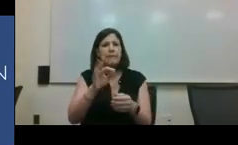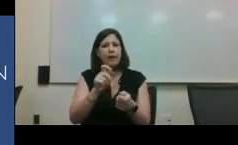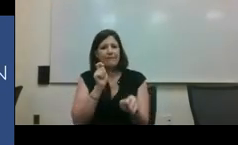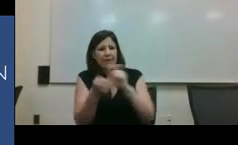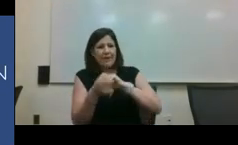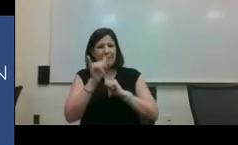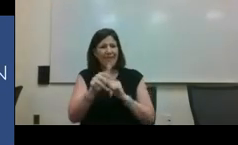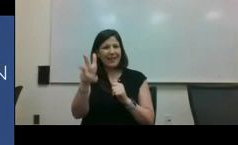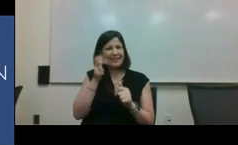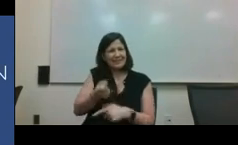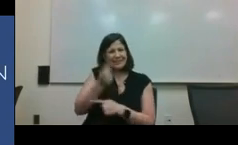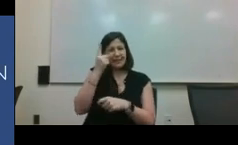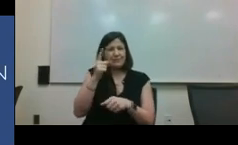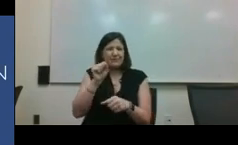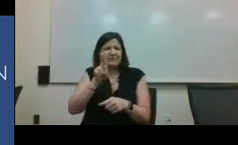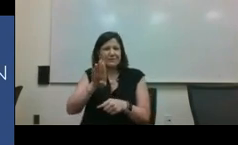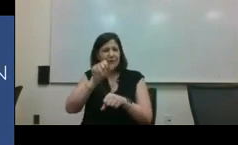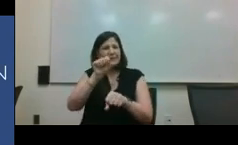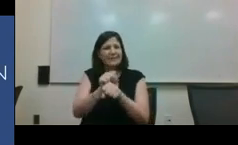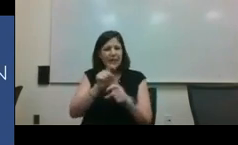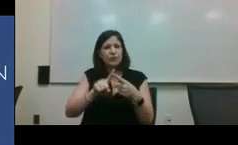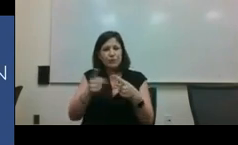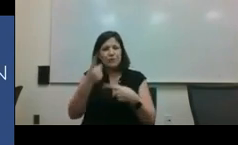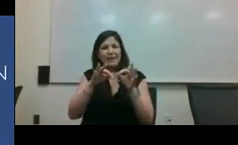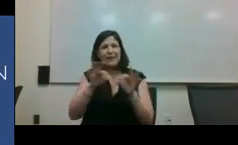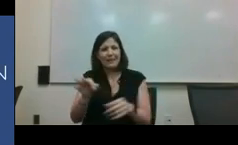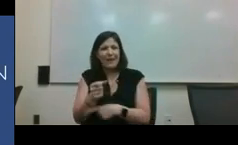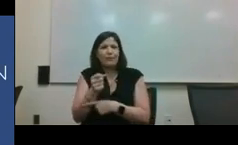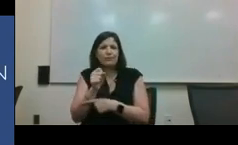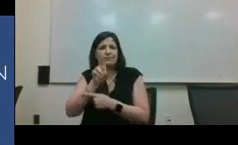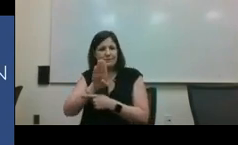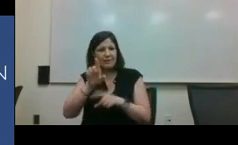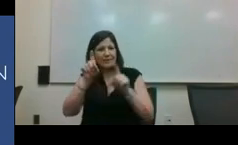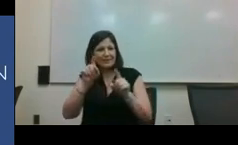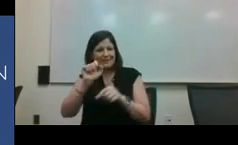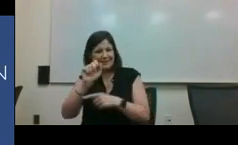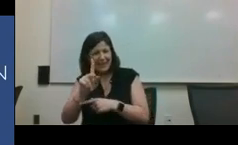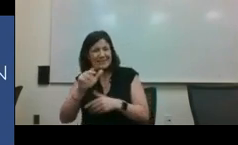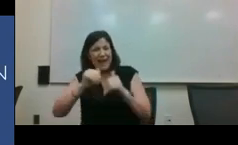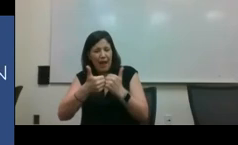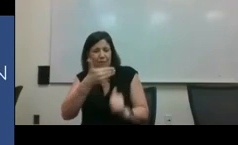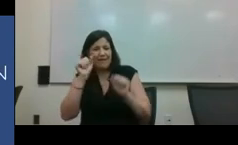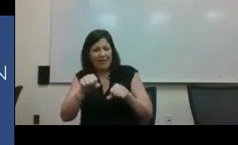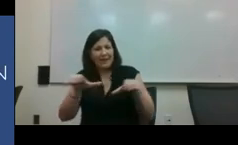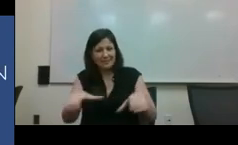that listening comprehension subtask to a sign language comprehension subtask and how best that could be done, and make sure that we're getting